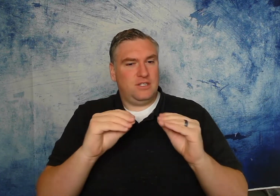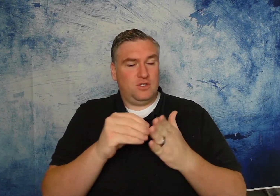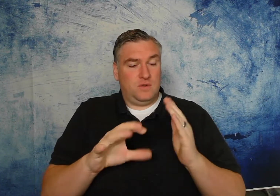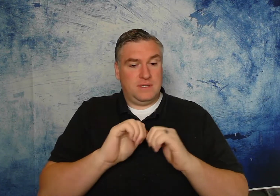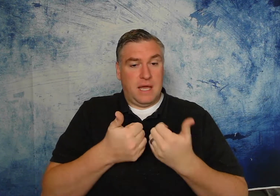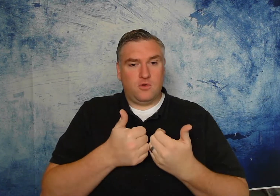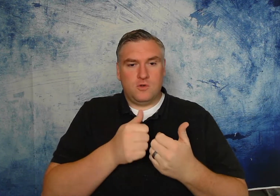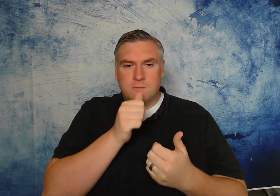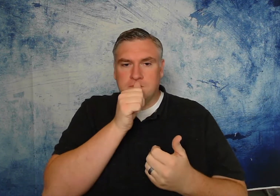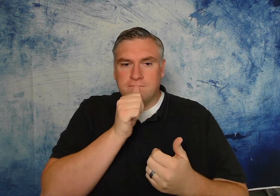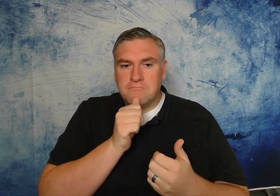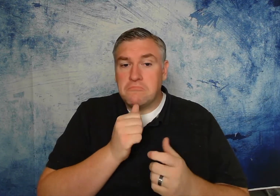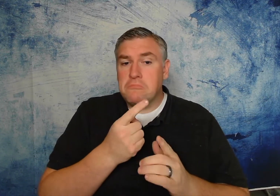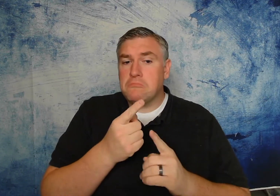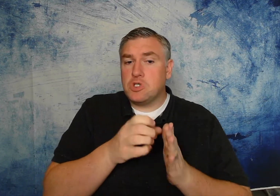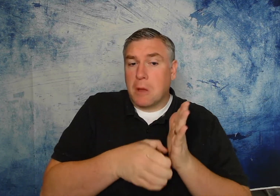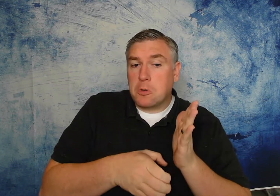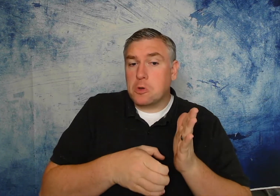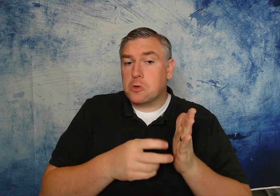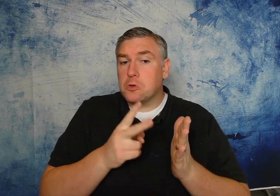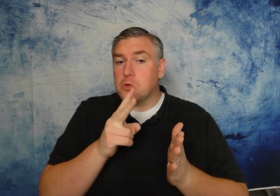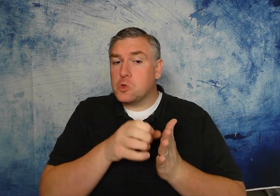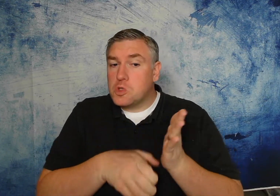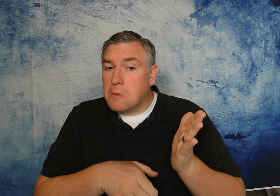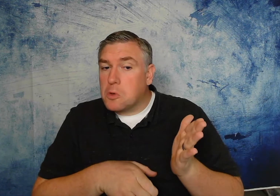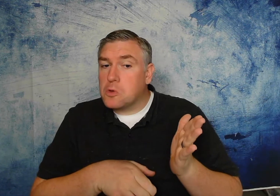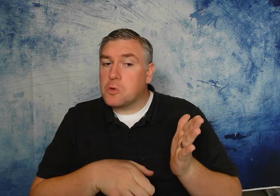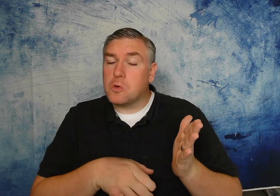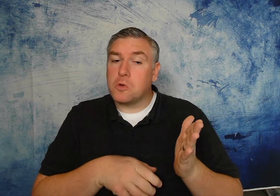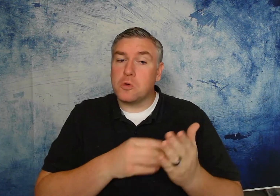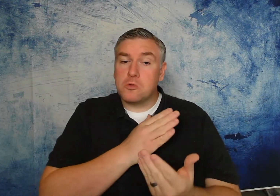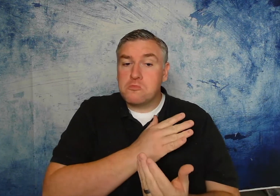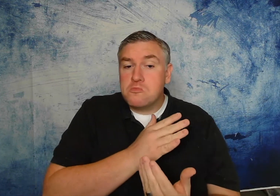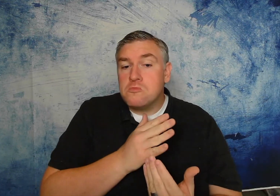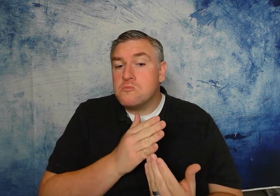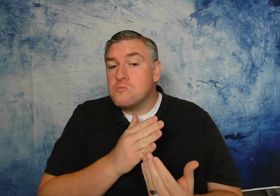gave it a try. We need to teach students how to be patient, read a chapter or two